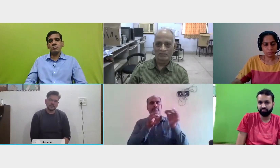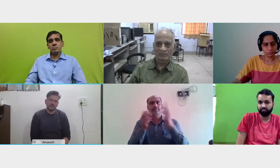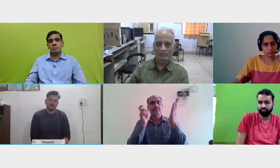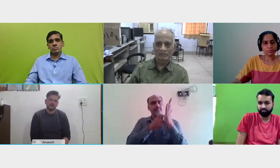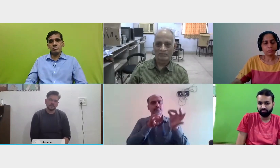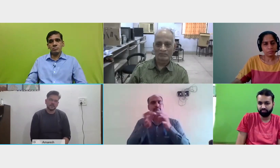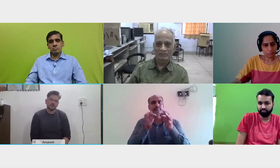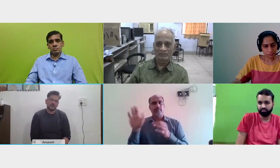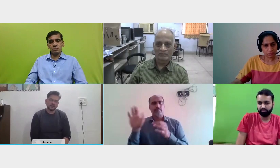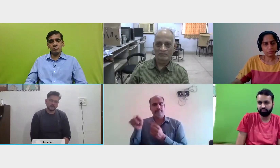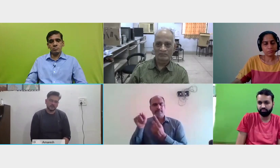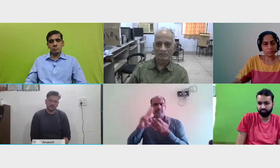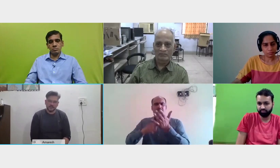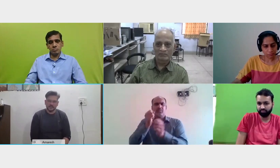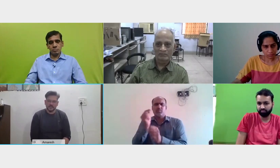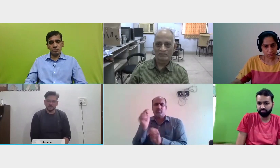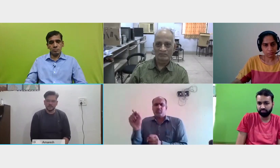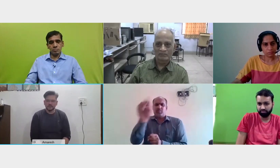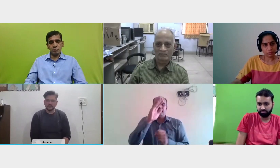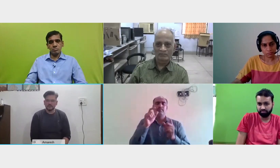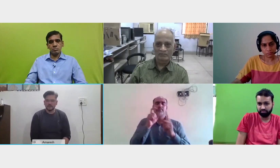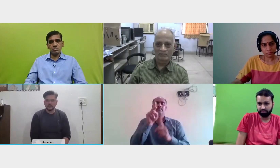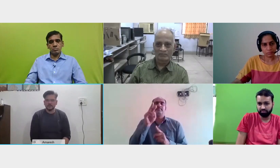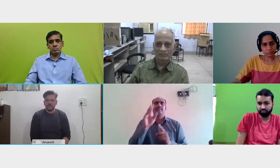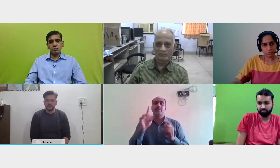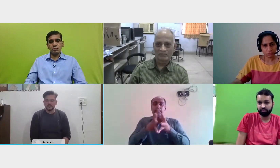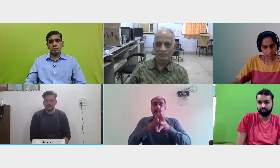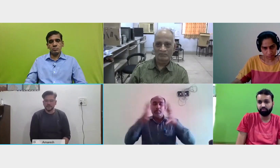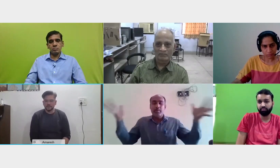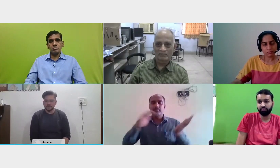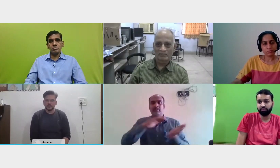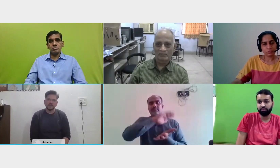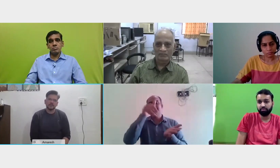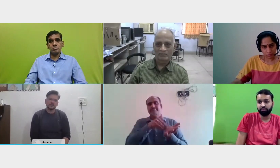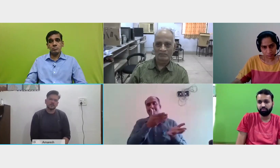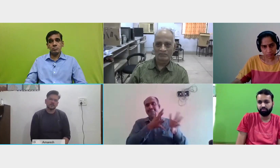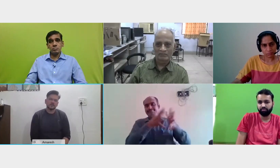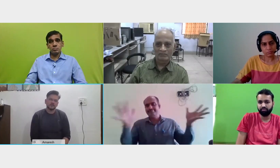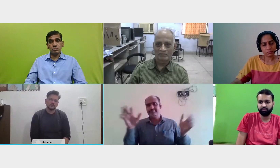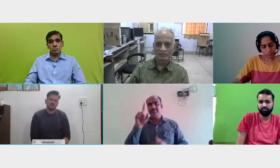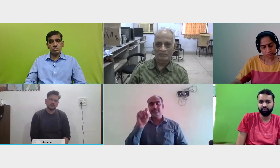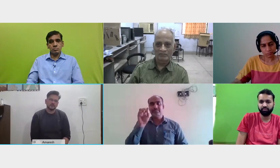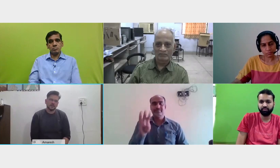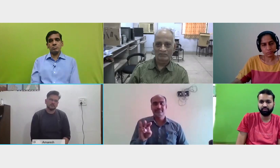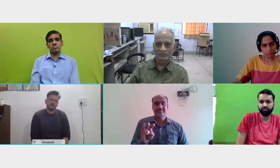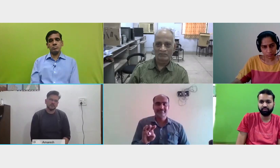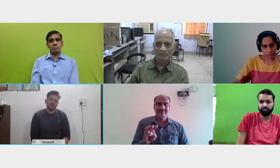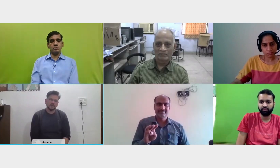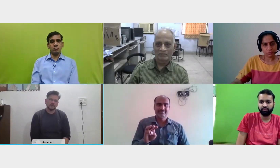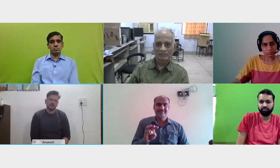dictionary so there you can learn sign language and the meanings of each word so not much